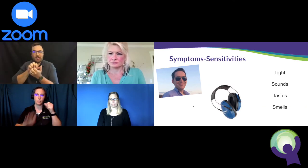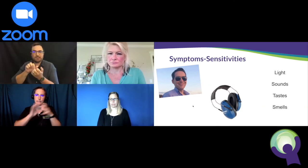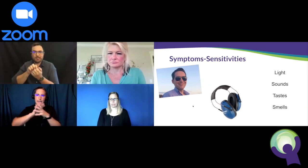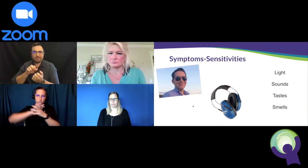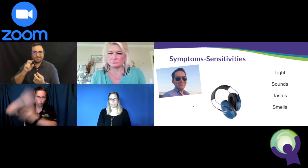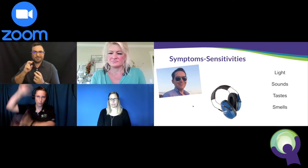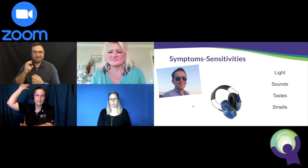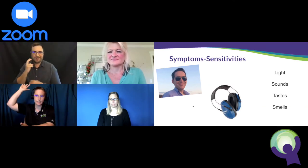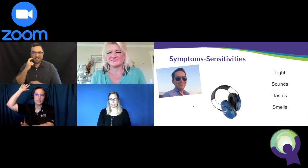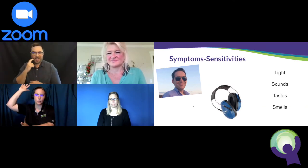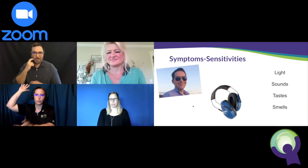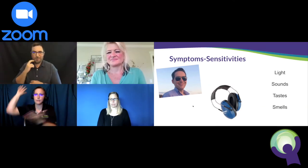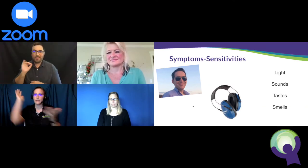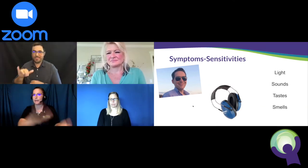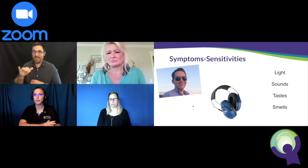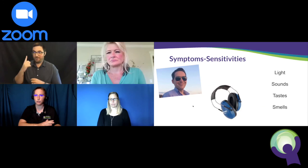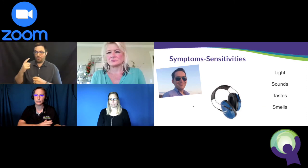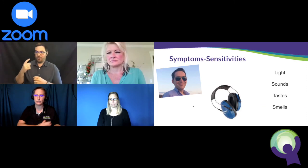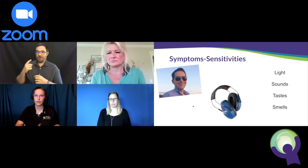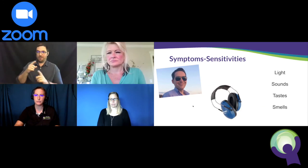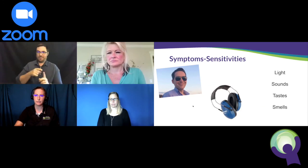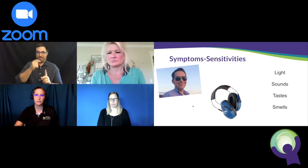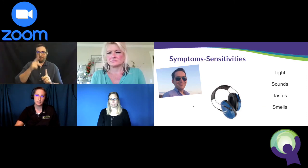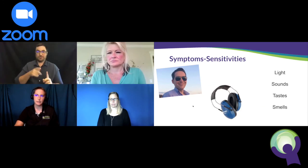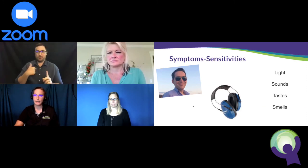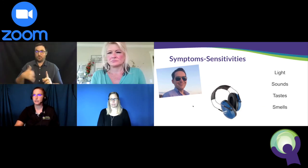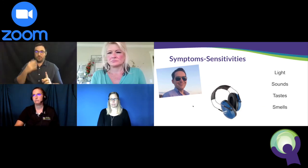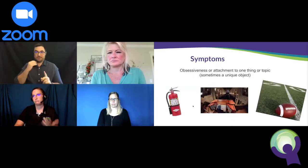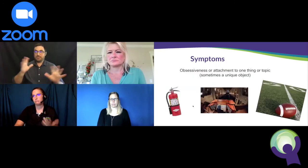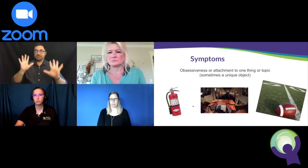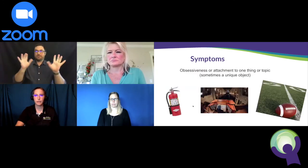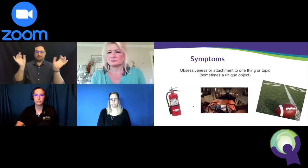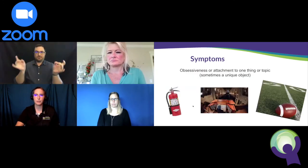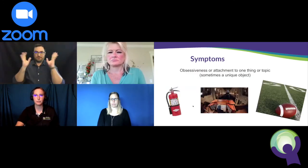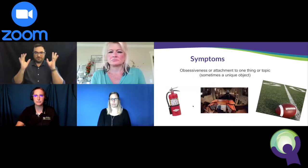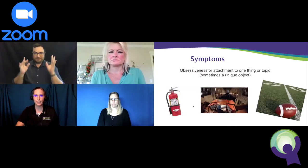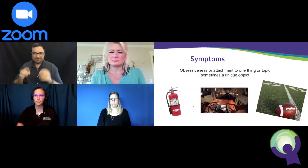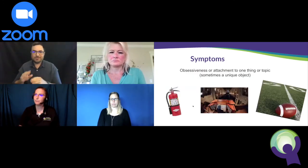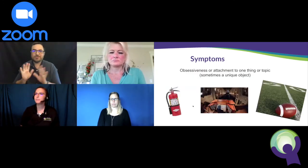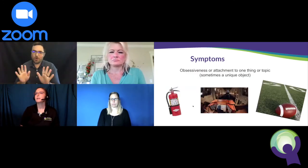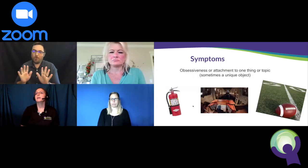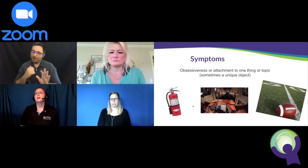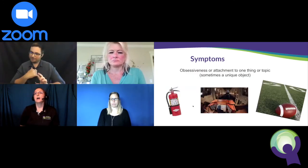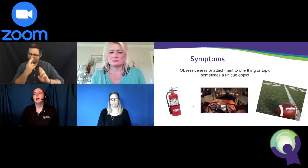was like 20 times louder for him than any other noise around him and so I respectfully spit my gum out.